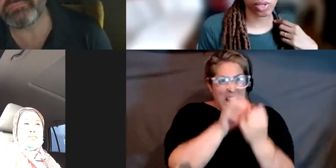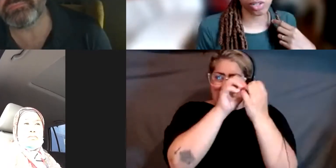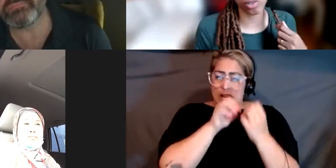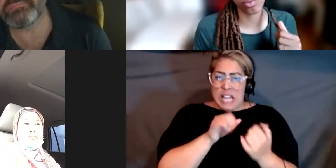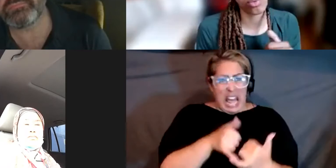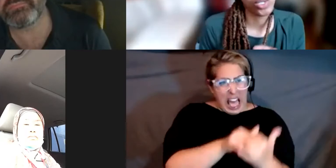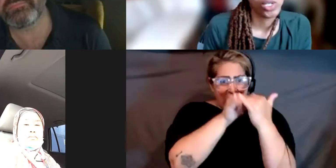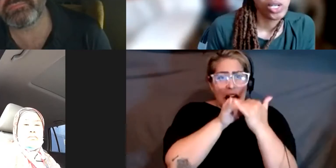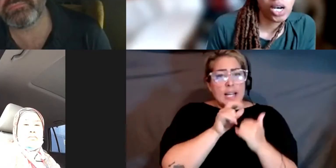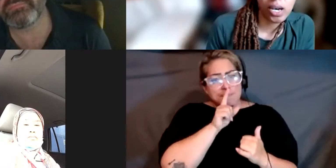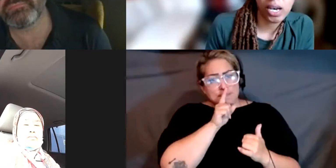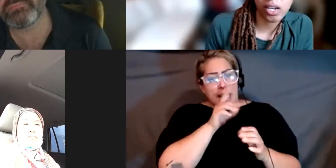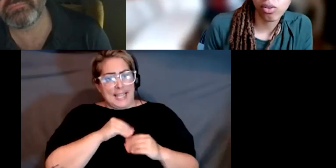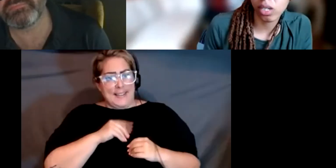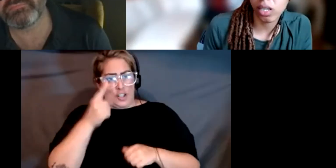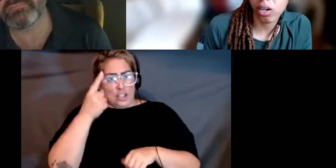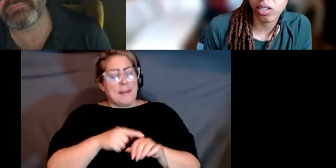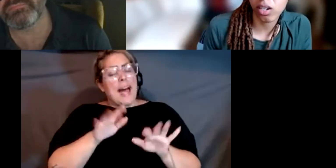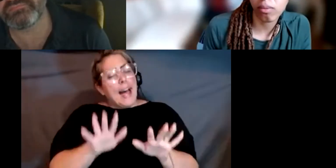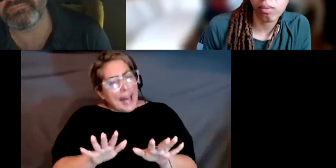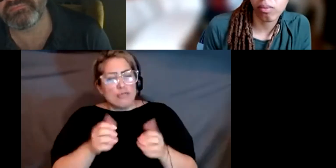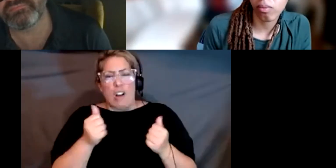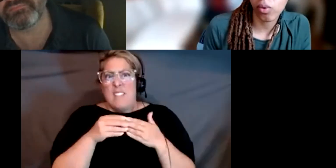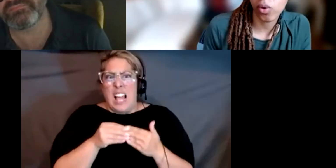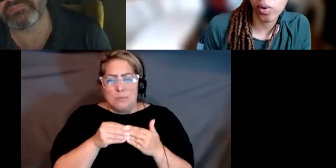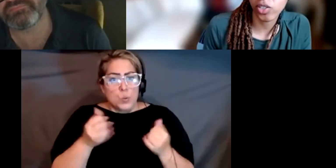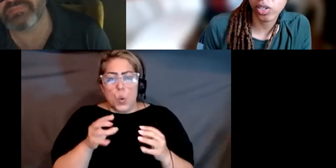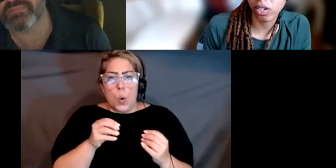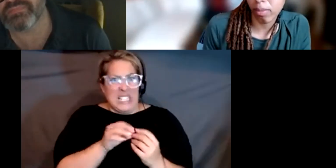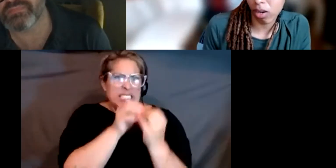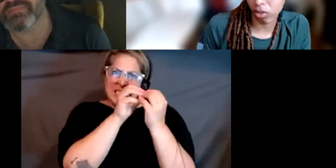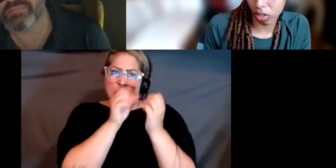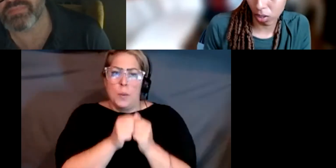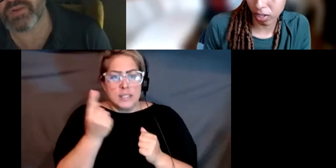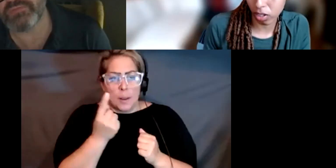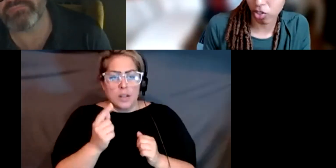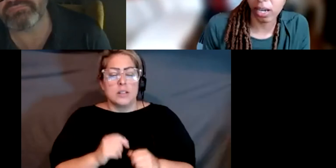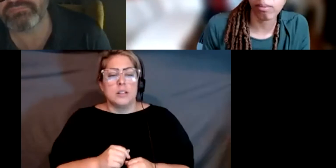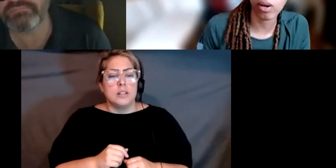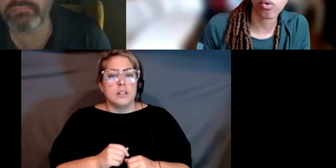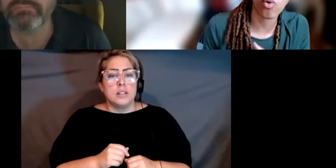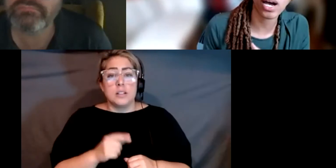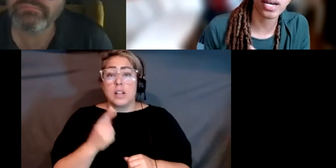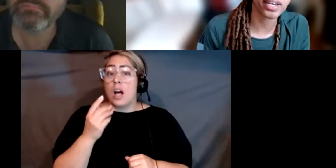questions about -- question in the chat about why